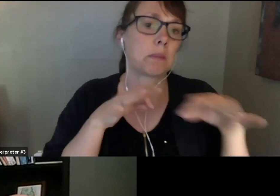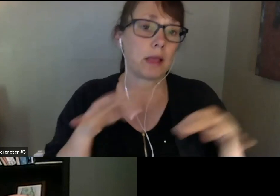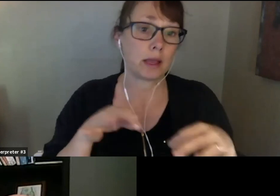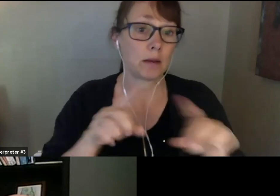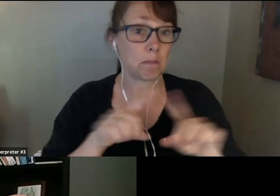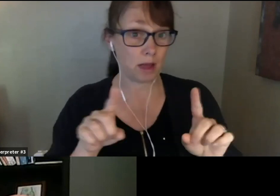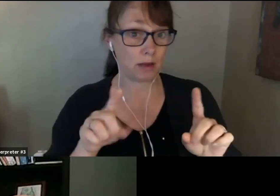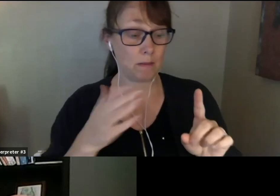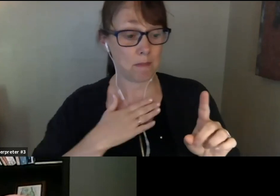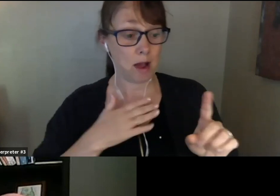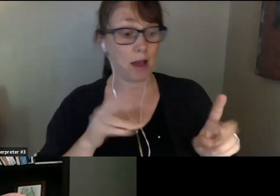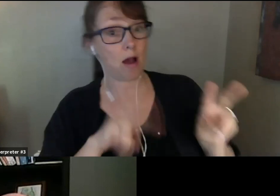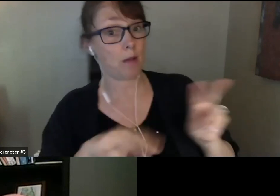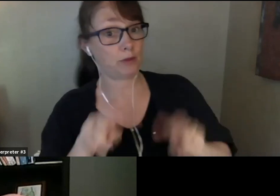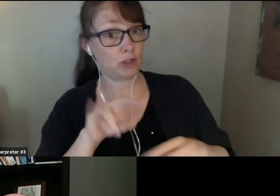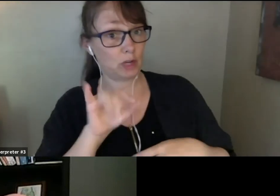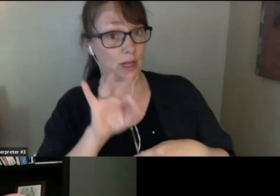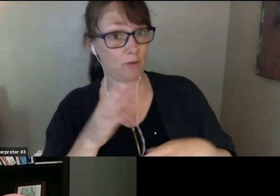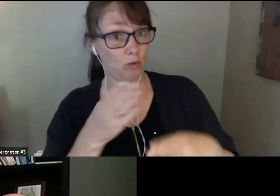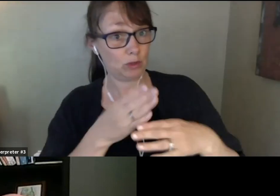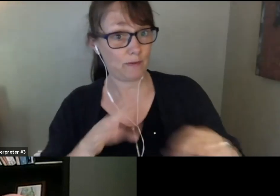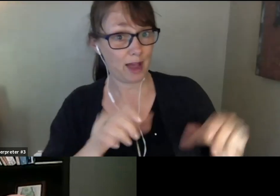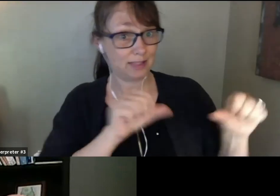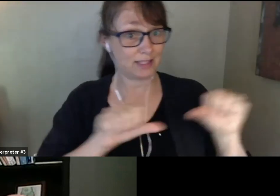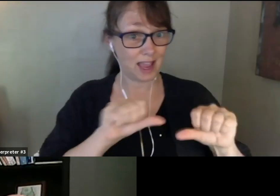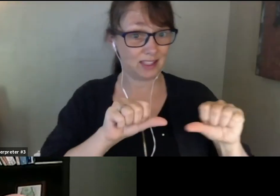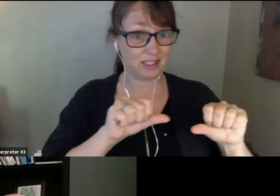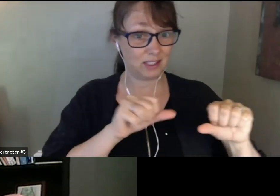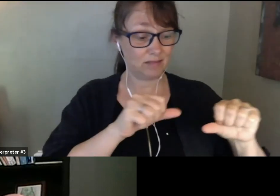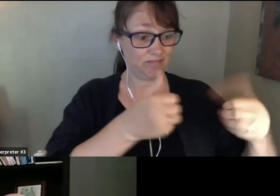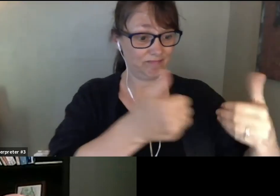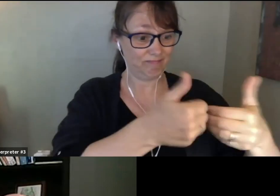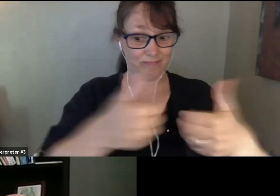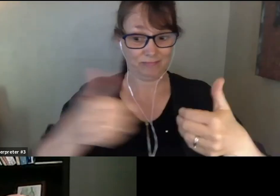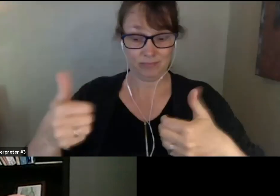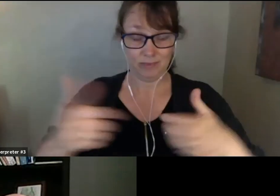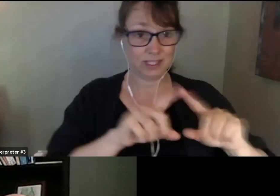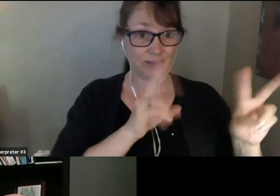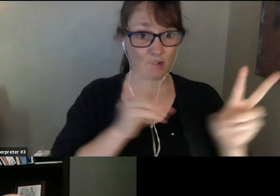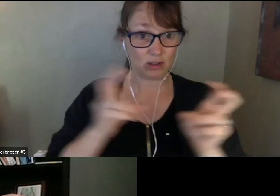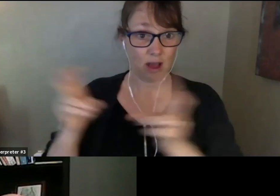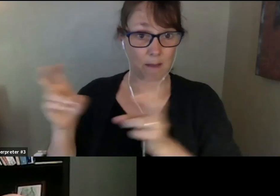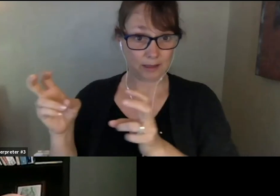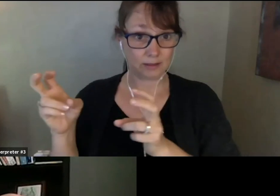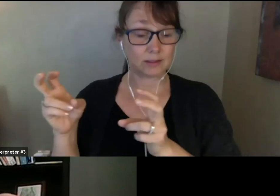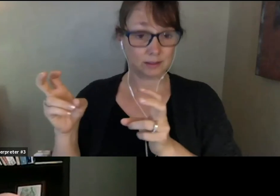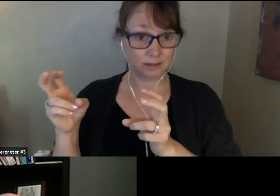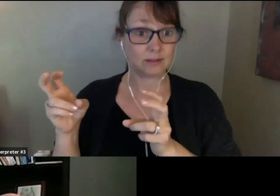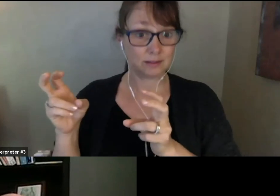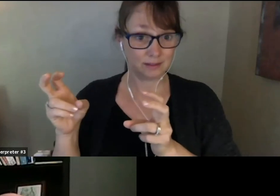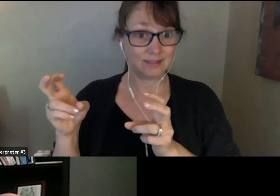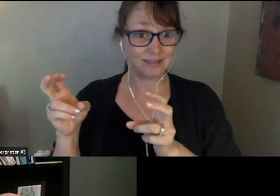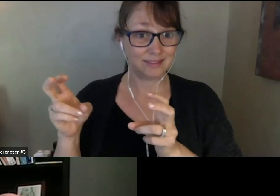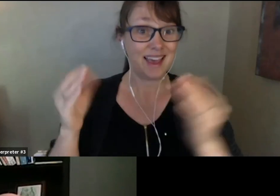is that if you divide science into different topics and then you look at the award rates